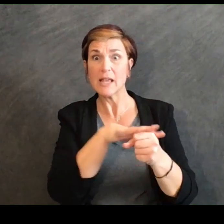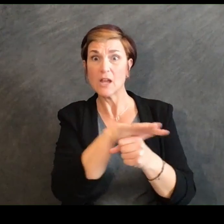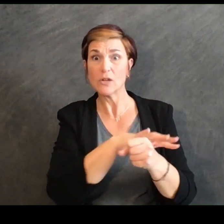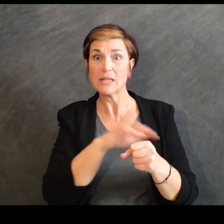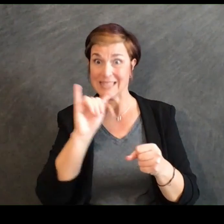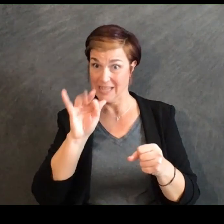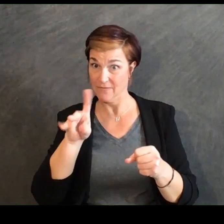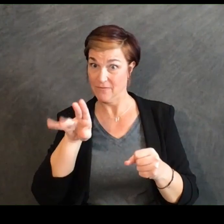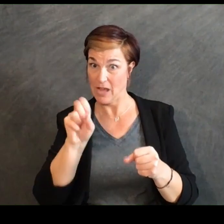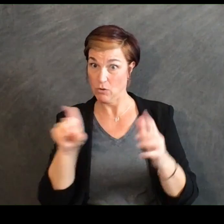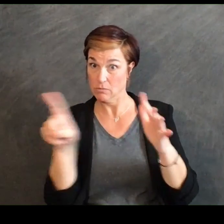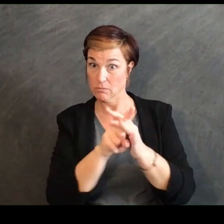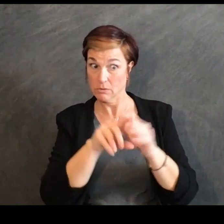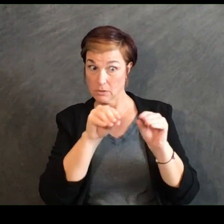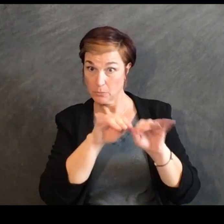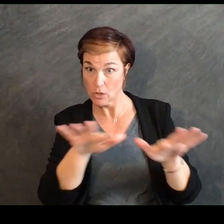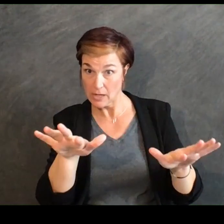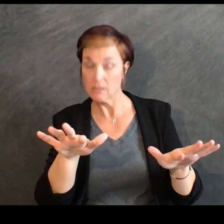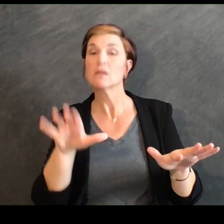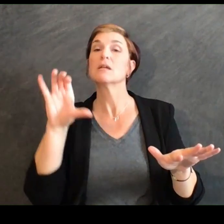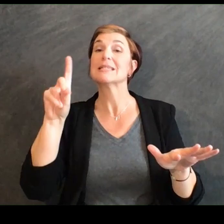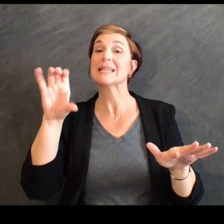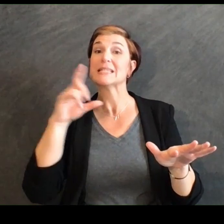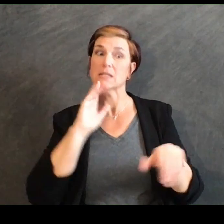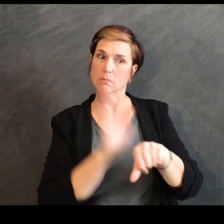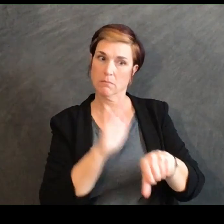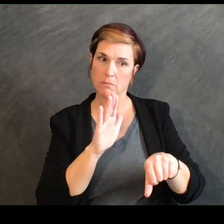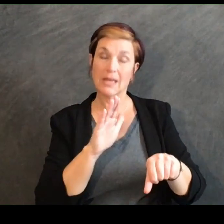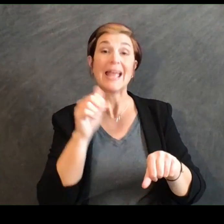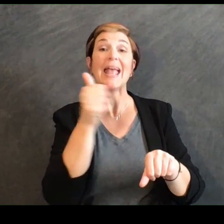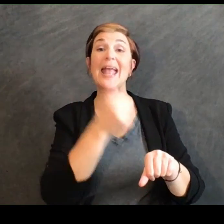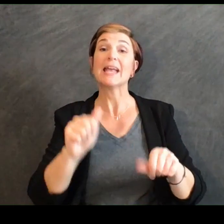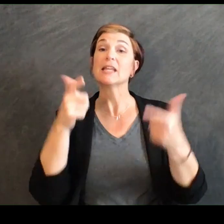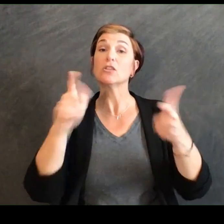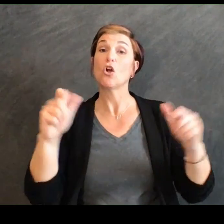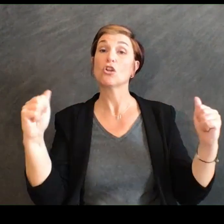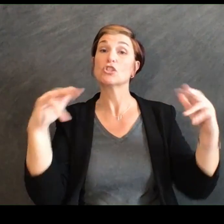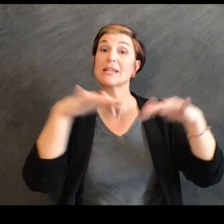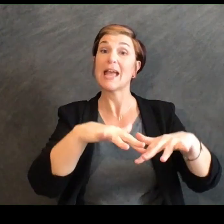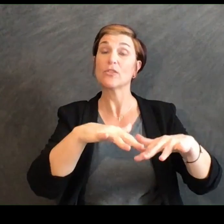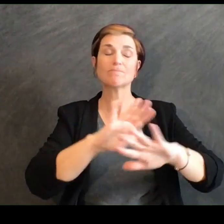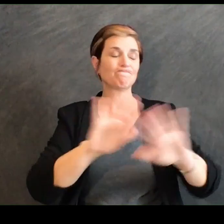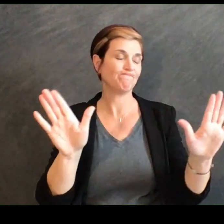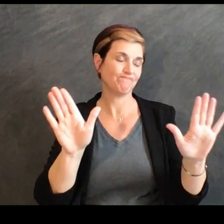advising communities to postpone large gatherings postpone assemblies social